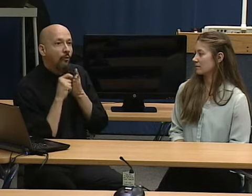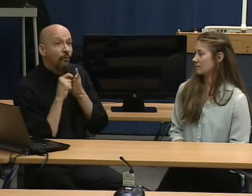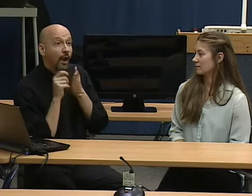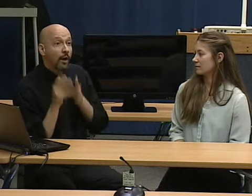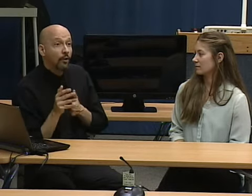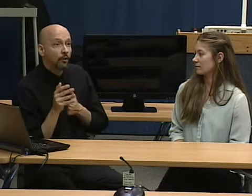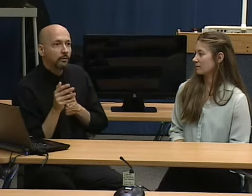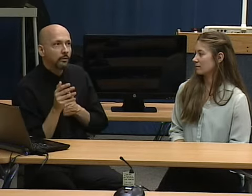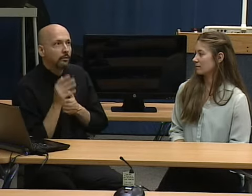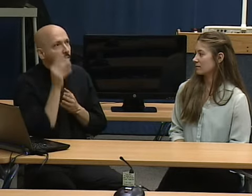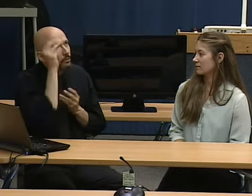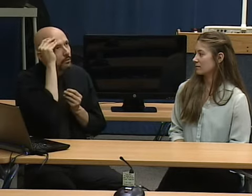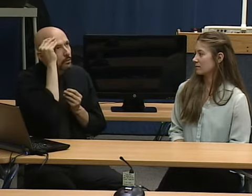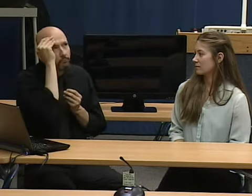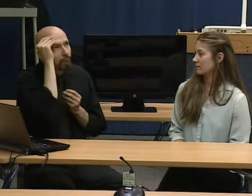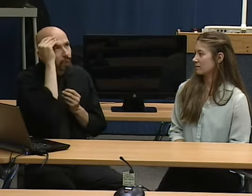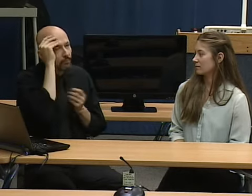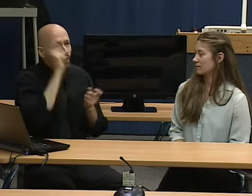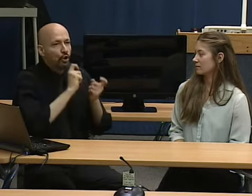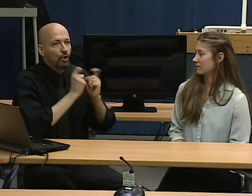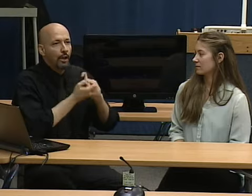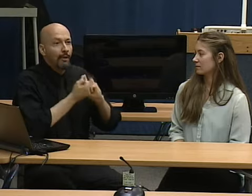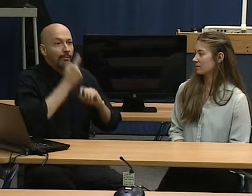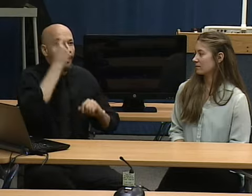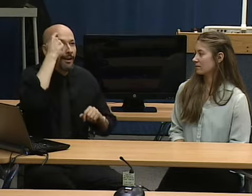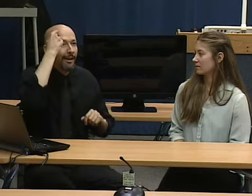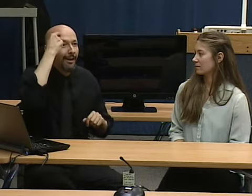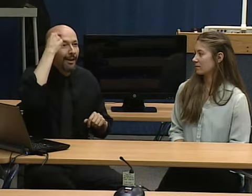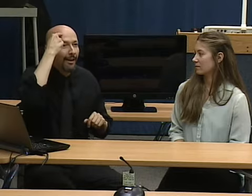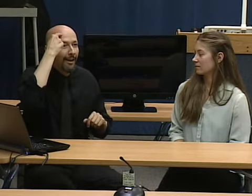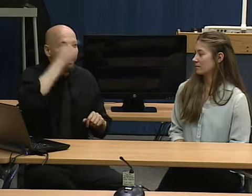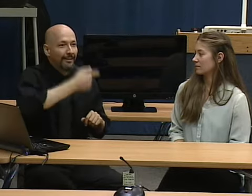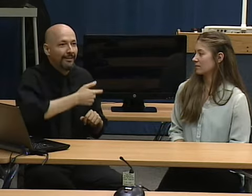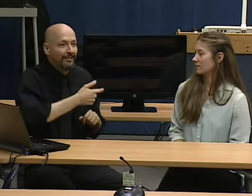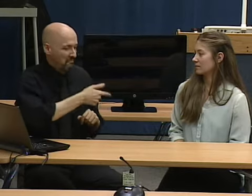Hmm. Aha! The author gave it some thought and changed his/her mind.